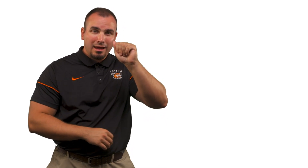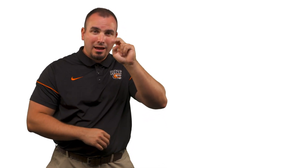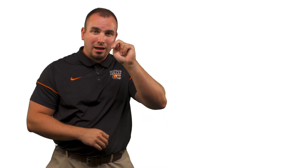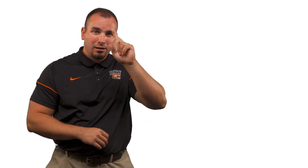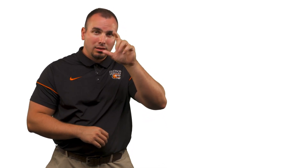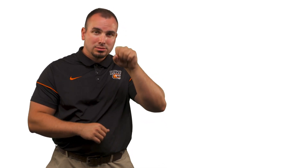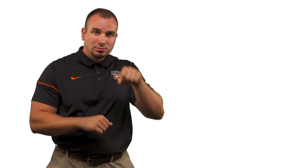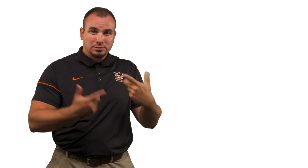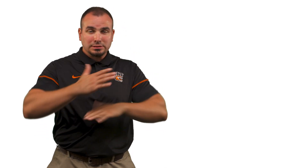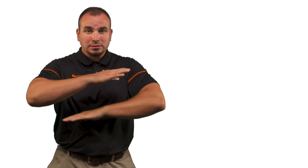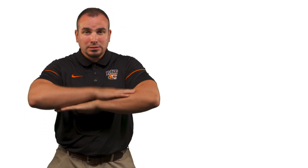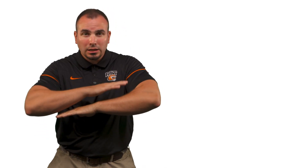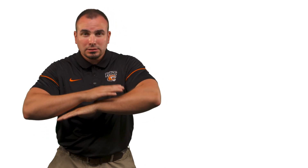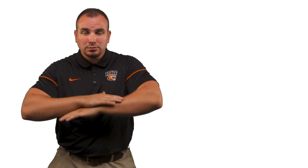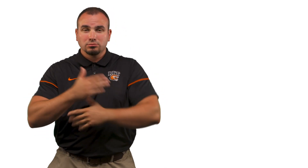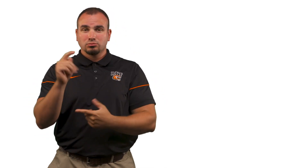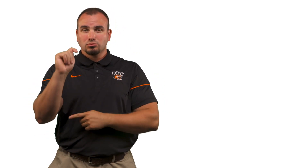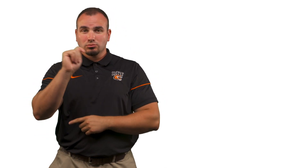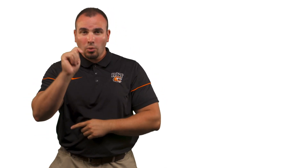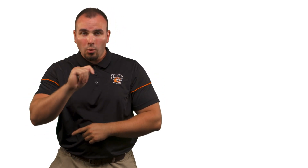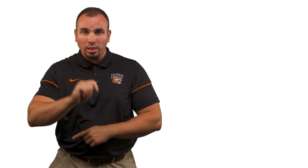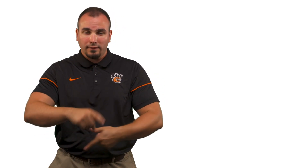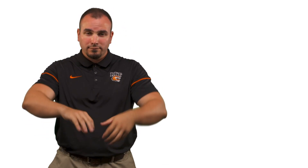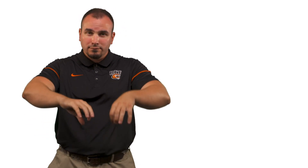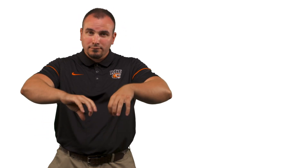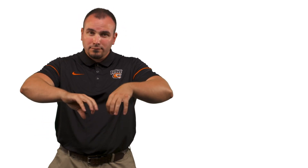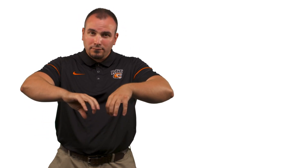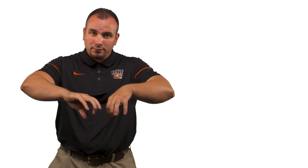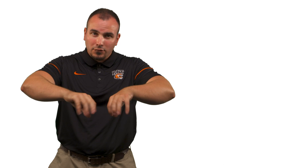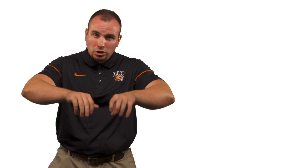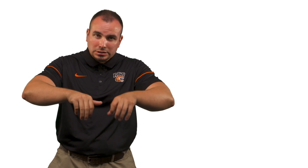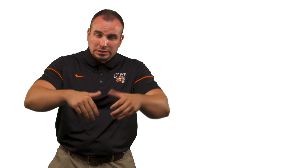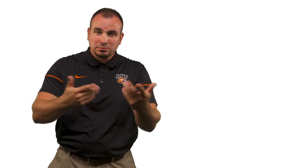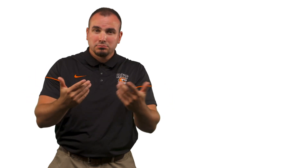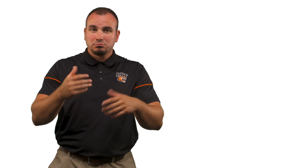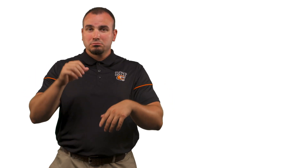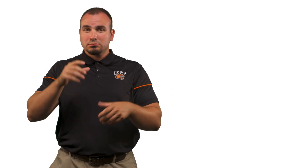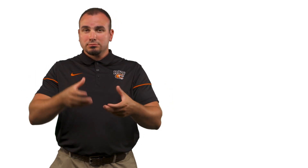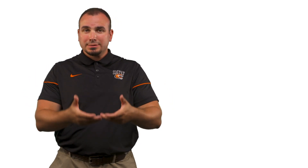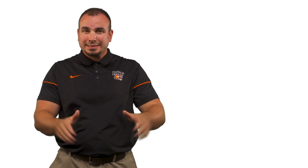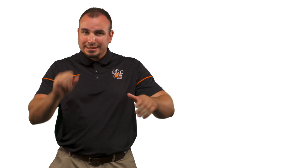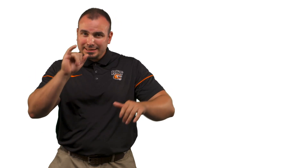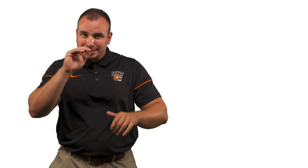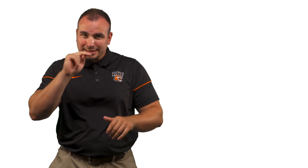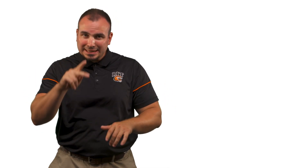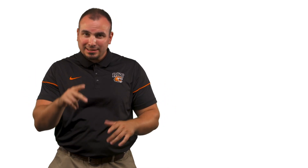handles, desks, toilets, faucets,